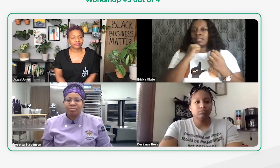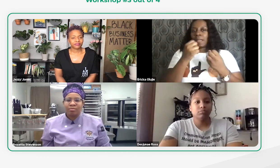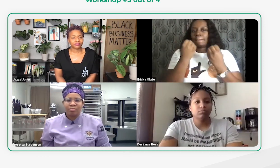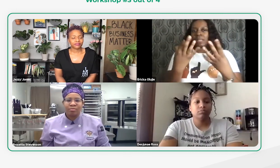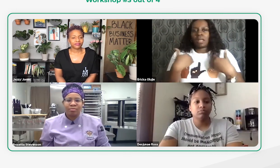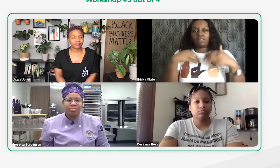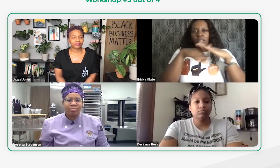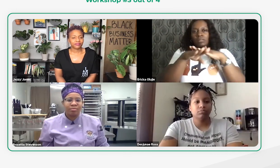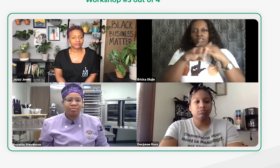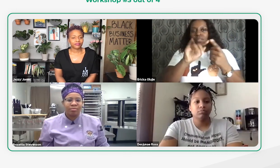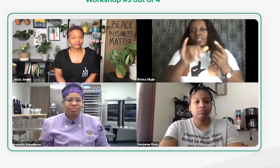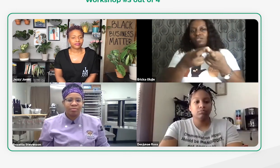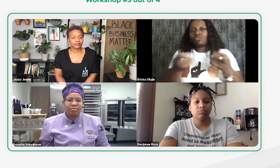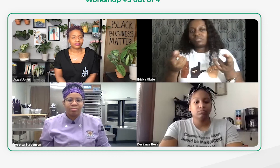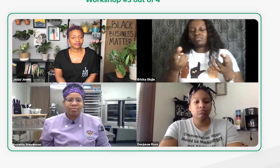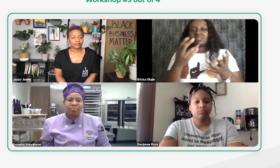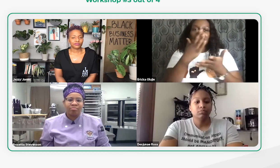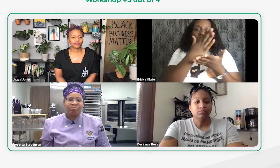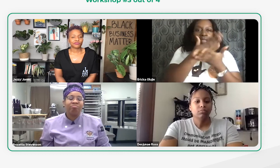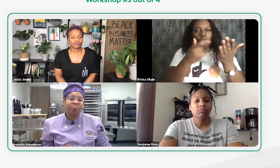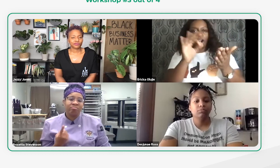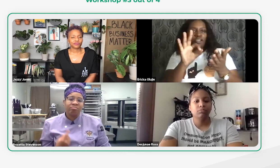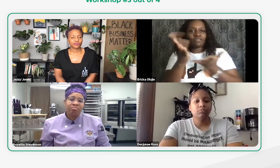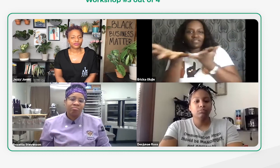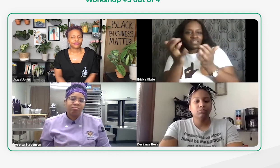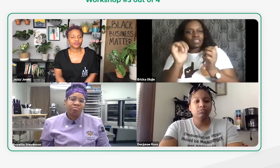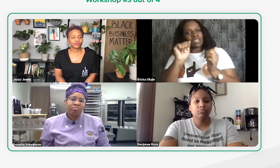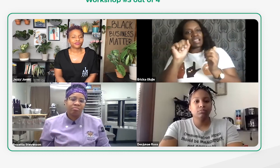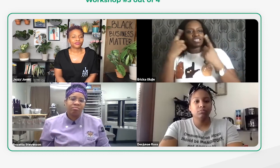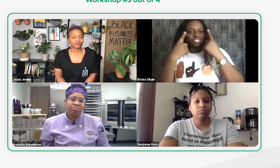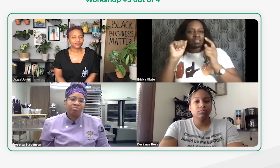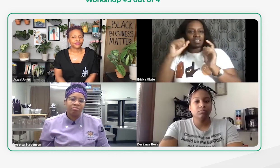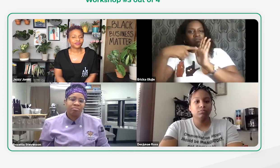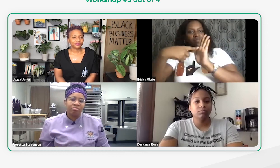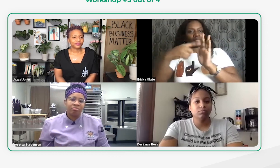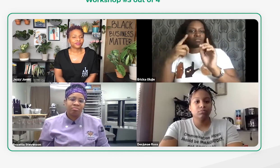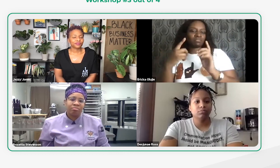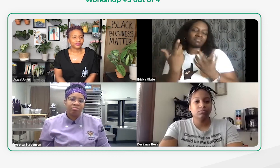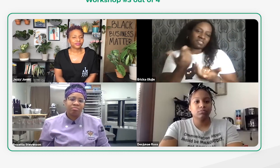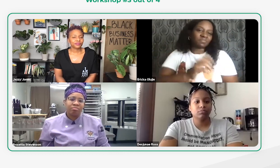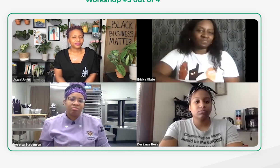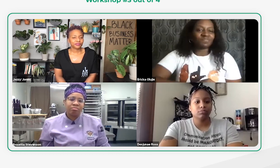in order to profit. A lot of people don't have access to those resources. I think having the